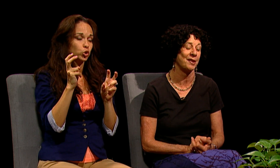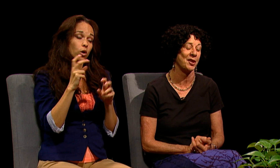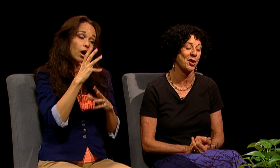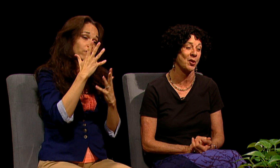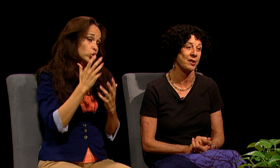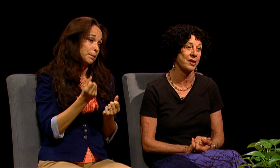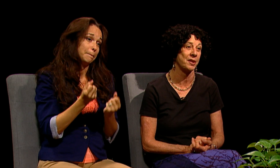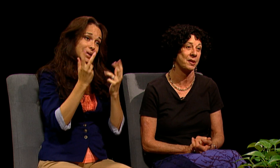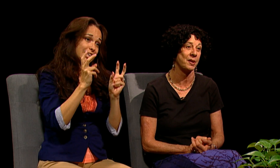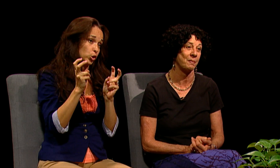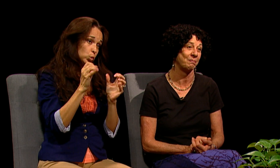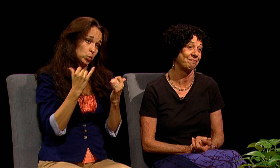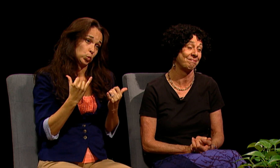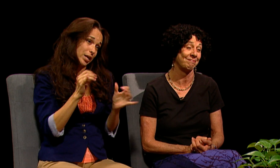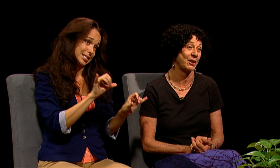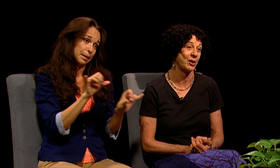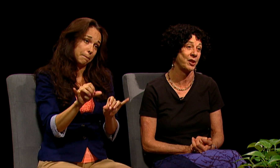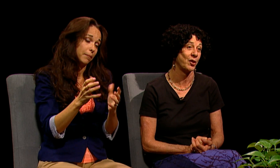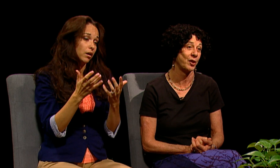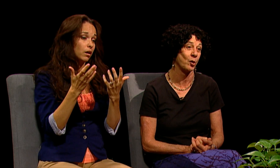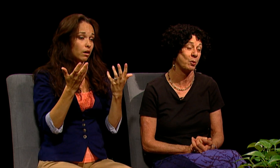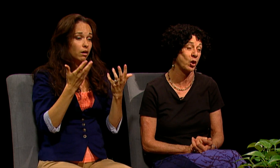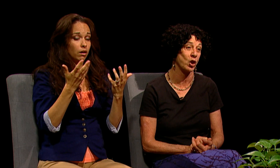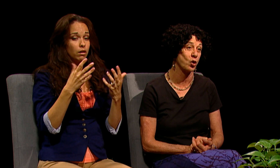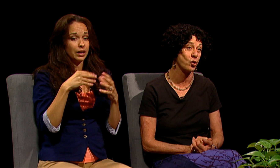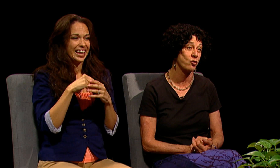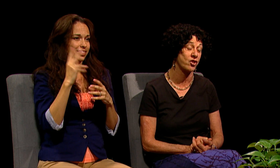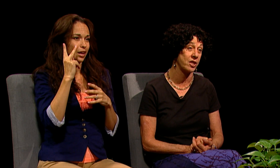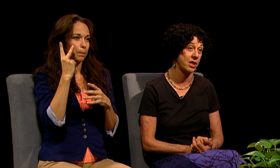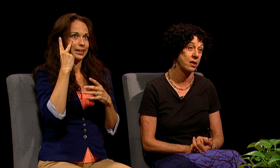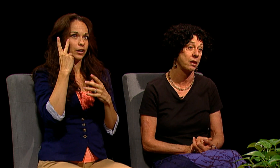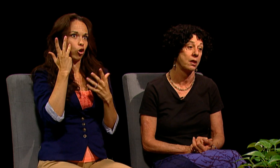IN OUR POLITICAL SCENE.